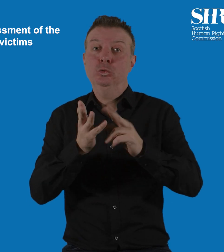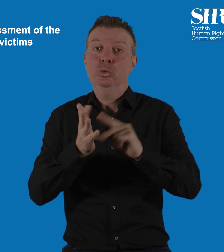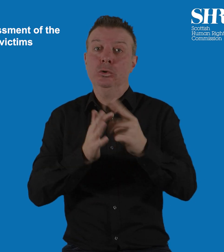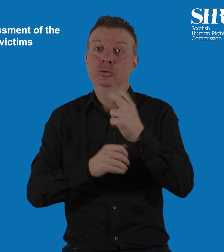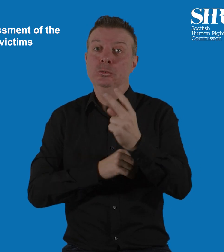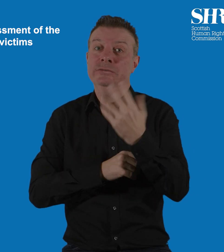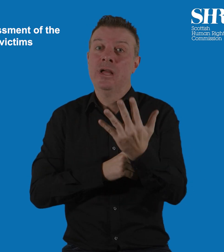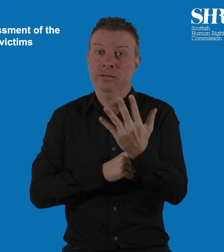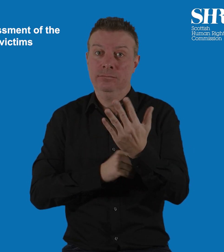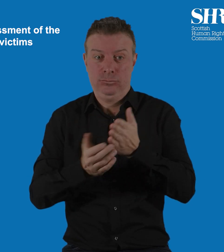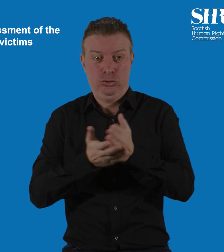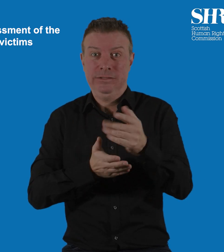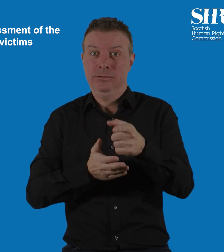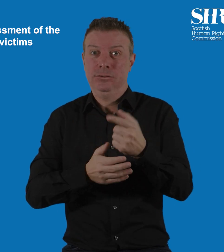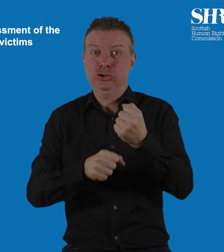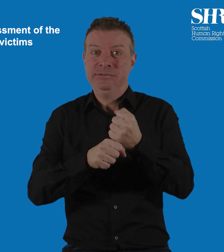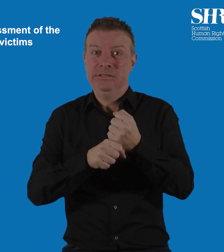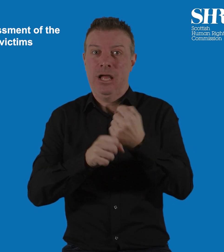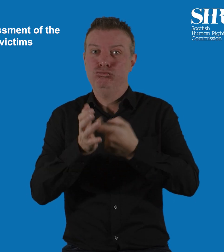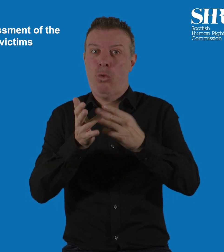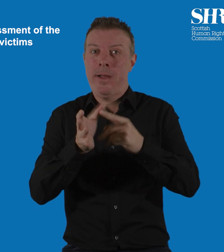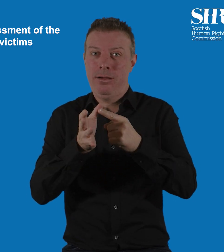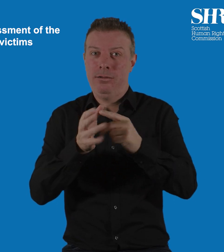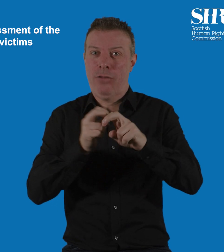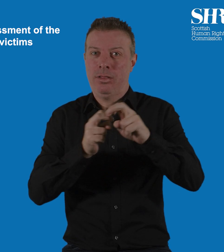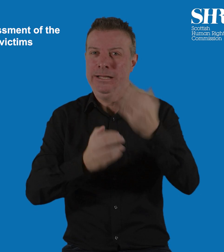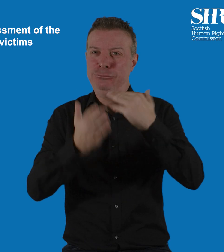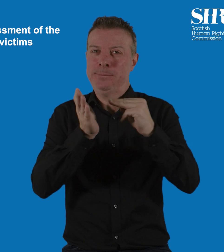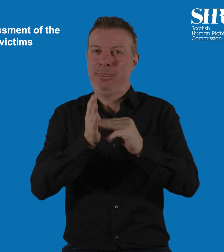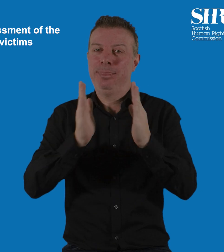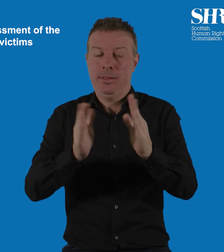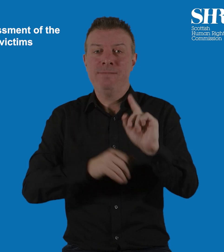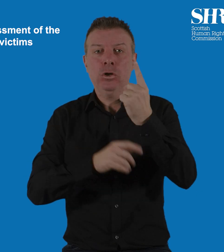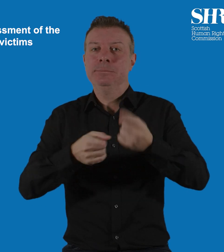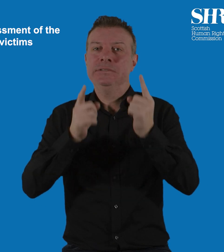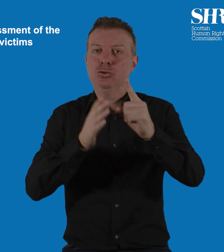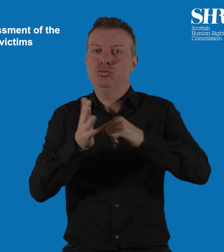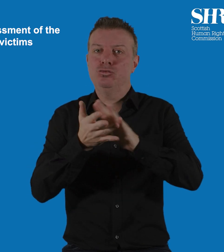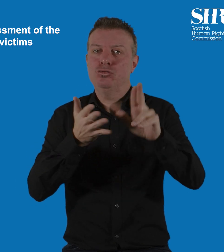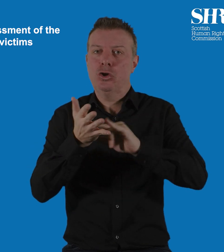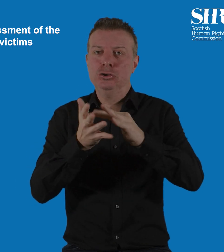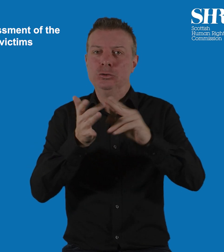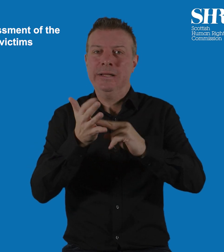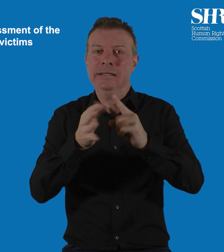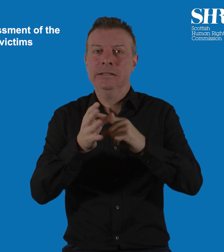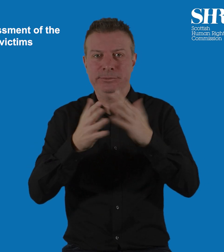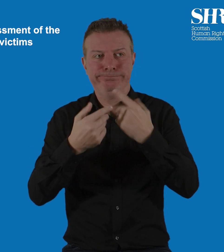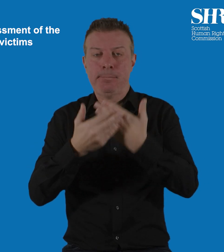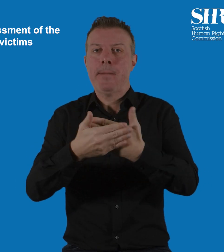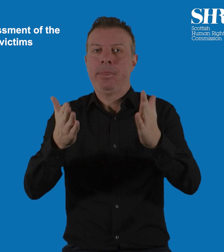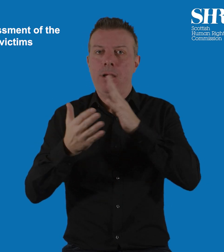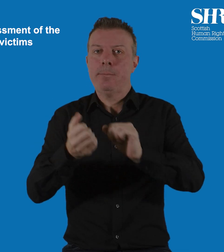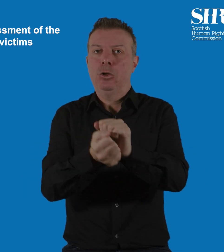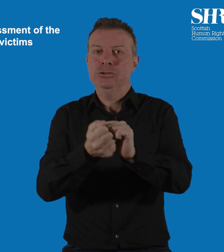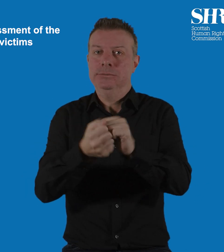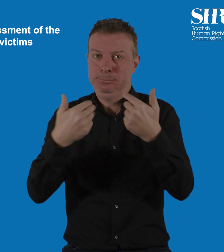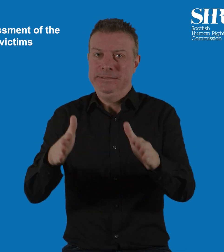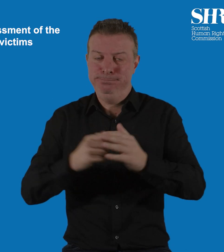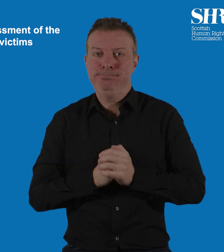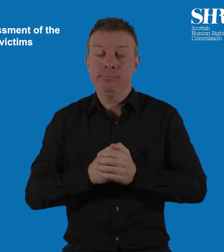In June 2025, during Gypsy Roma Traveller History Month, the First Minister John Swinney issued a public apology.